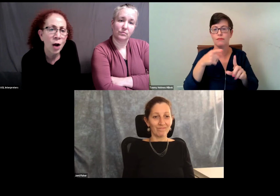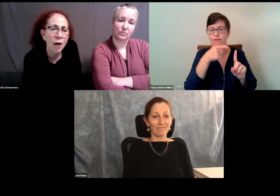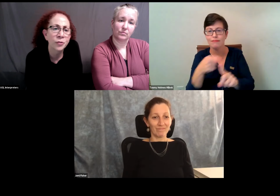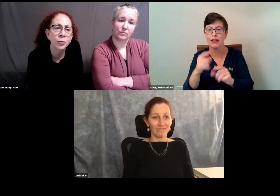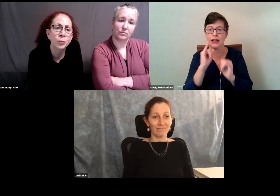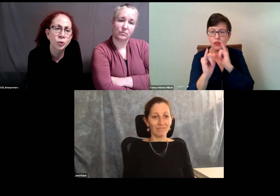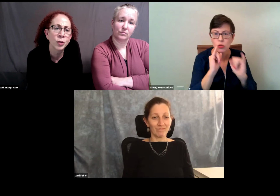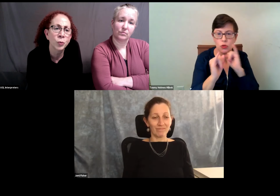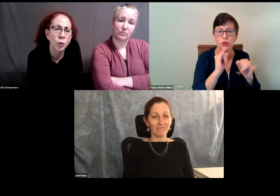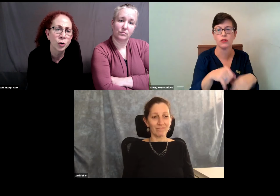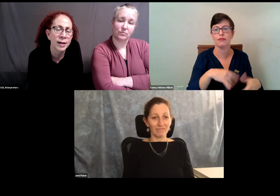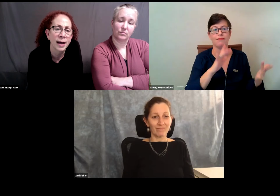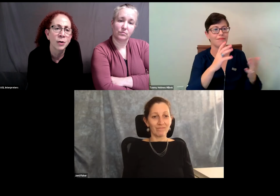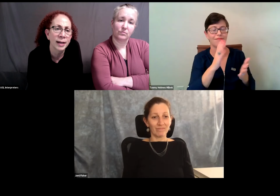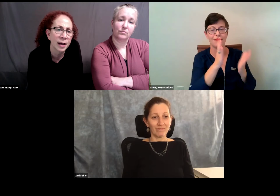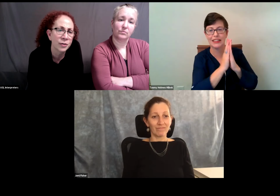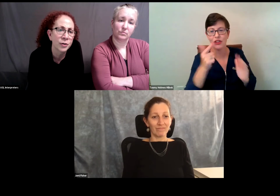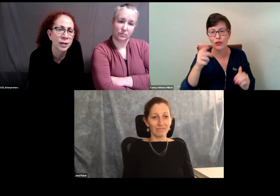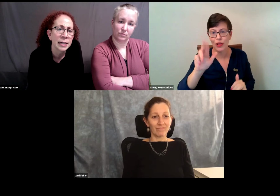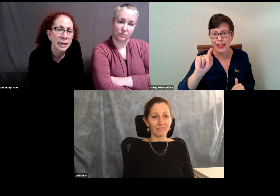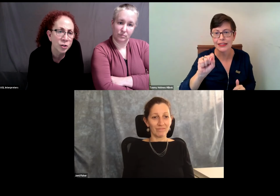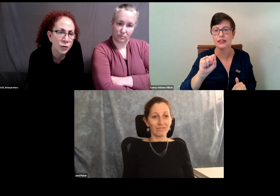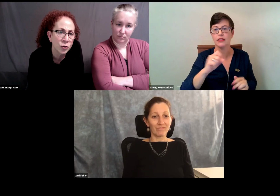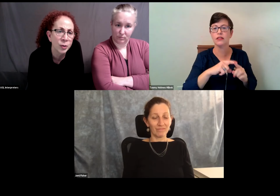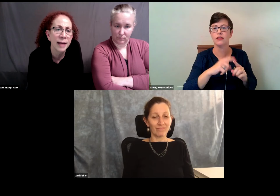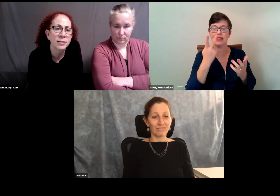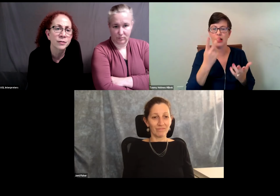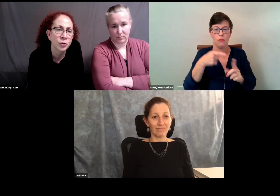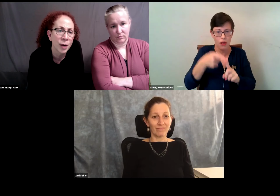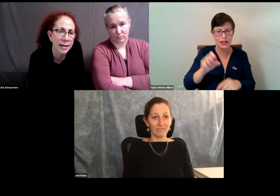out there, doing the work right now getting out there and interviewing asking for grants.